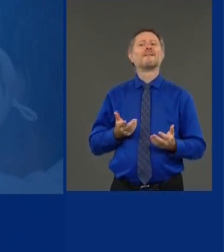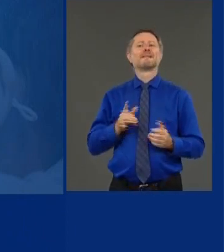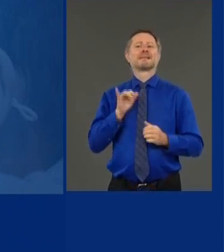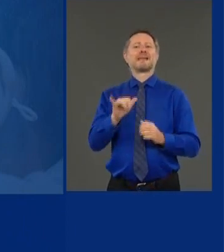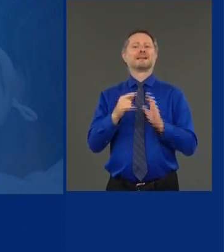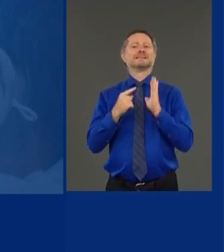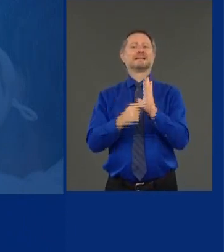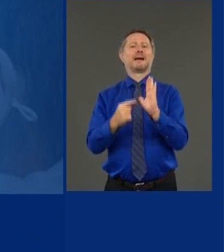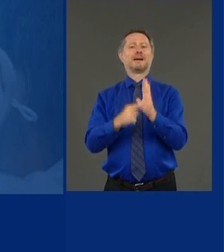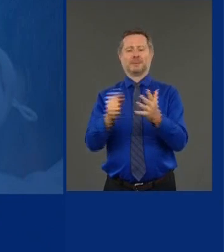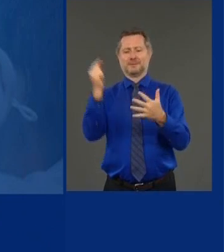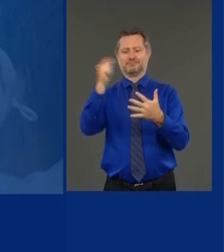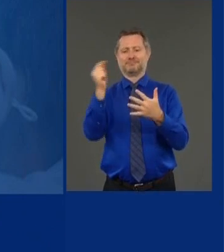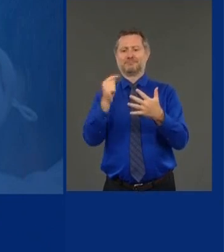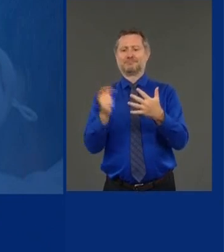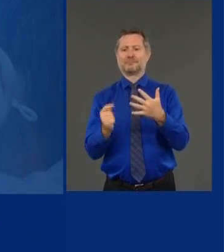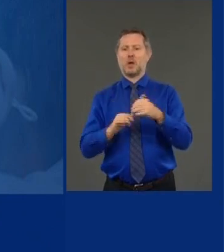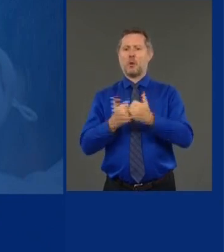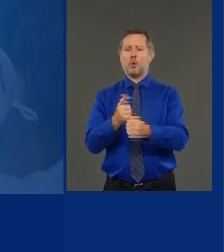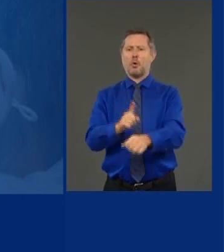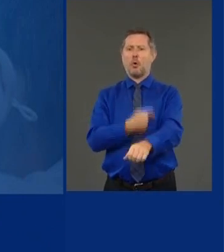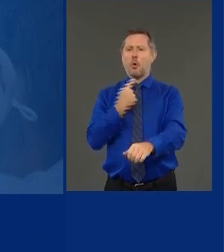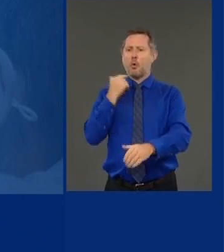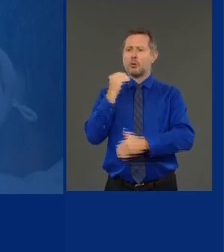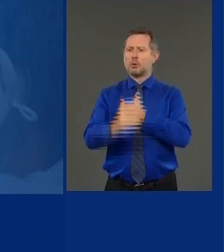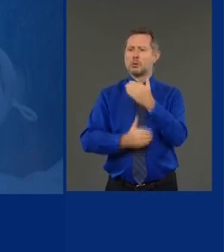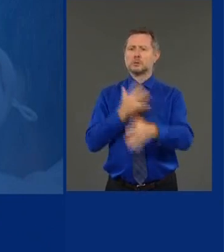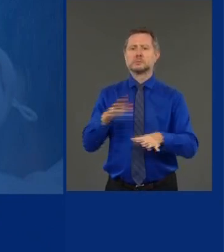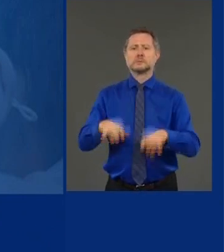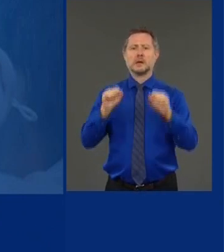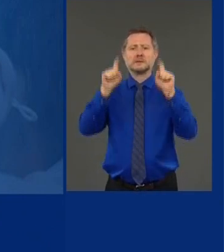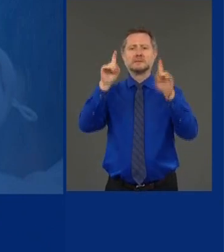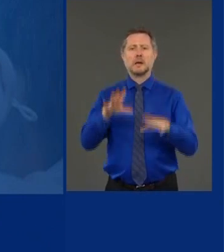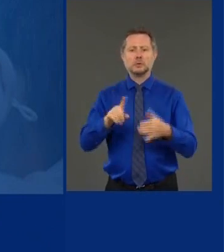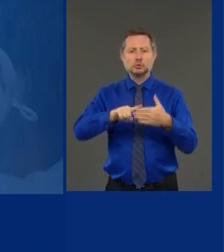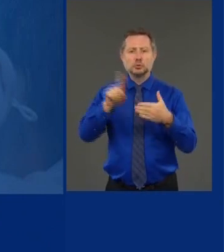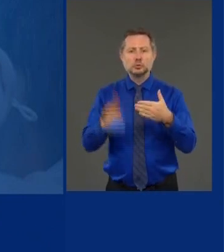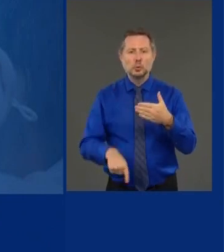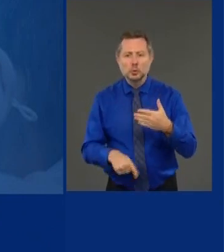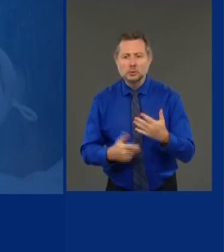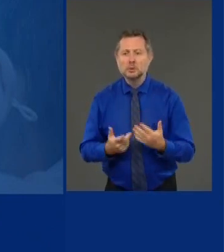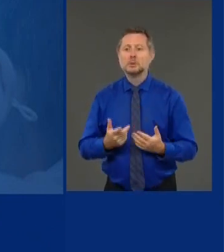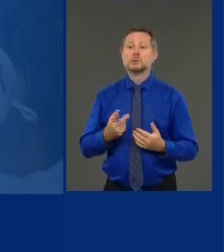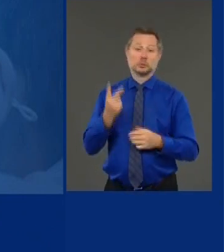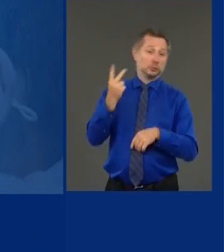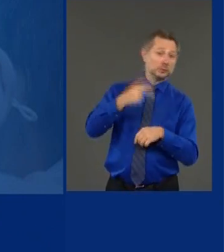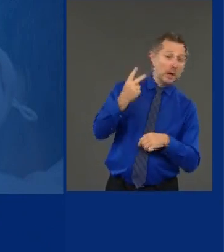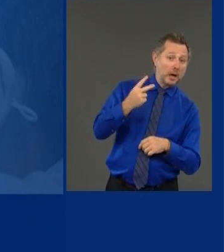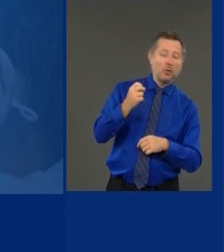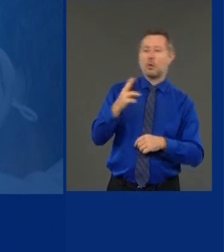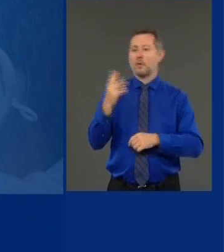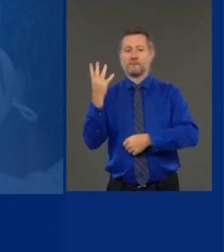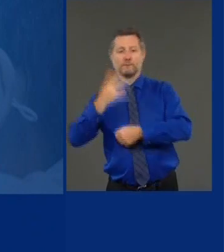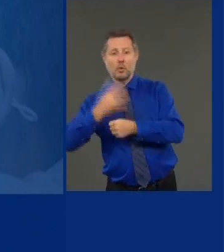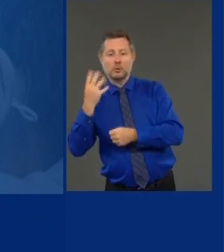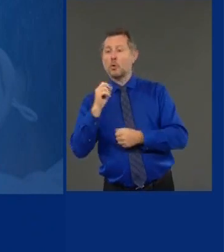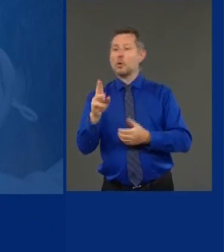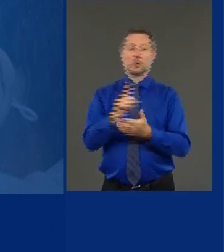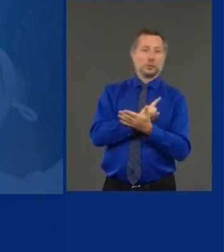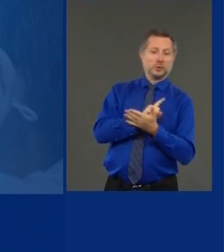TAKE? ARE YOU SURE YOU HAVE THEM LINED UP? ARE YOU SURE THOSE ARE ENOUGH TEST TESTS? IS IT A REPRESENTATIVE SAMPLE? HOW LONG IS IT GOING TO TAKE TO